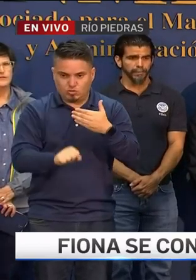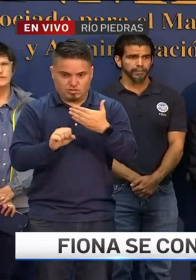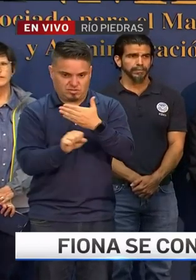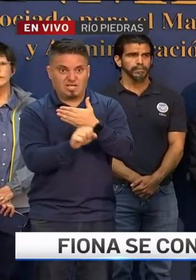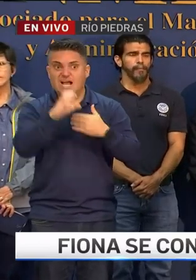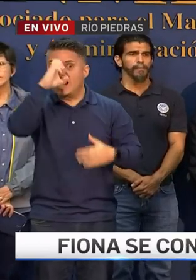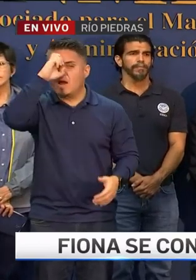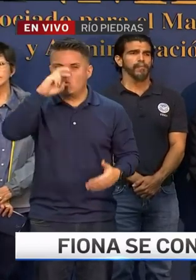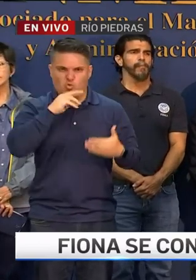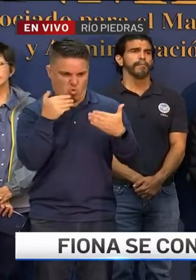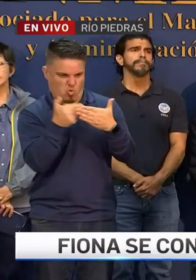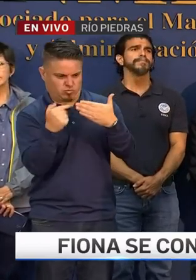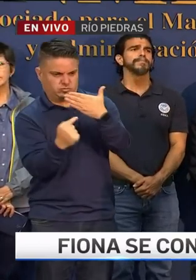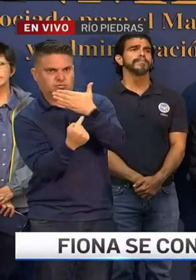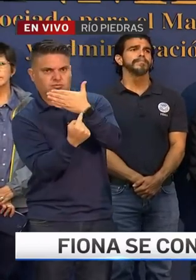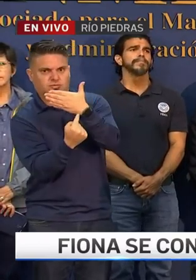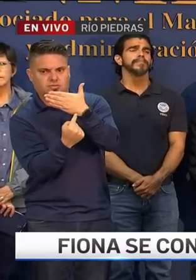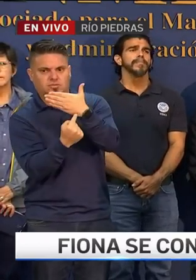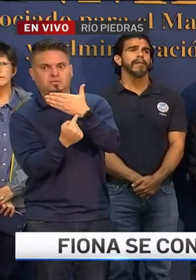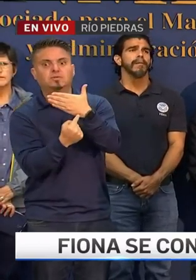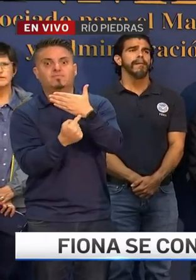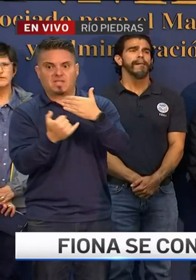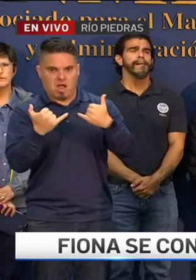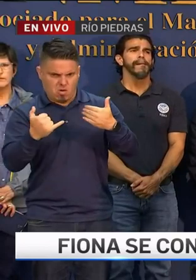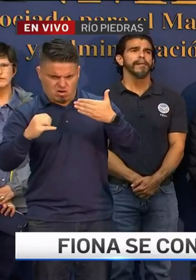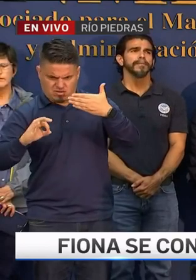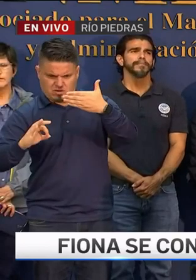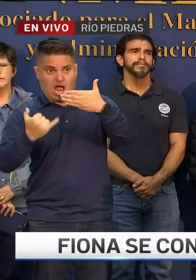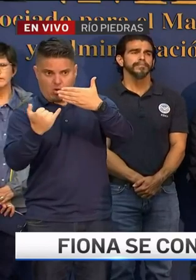DEL HURACÁN, ALREDEDOR SIETE DE